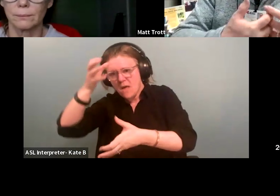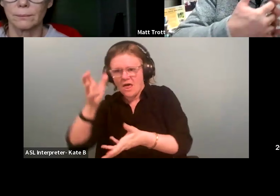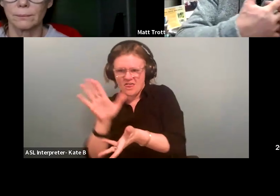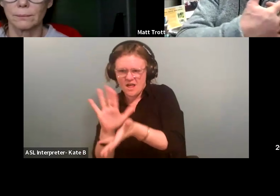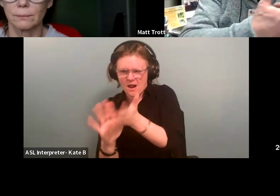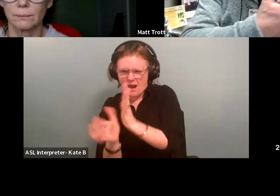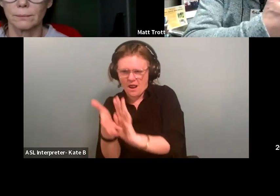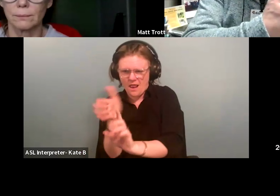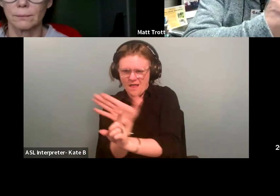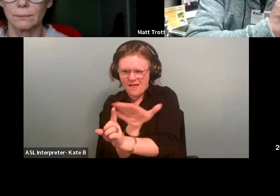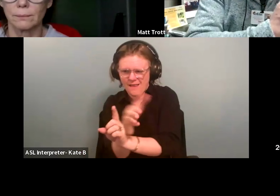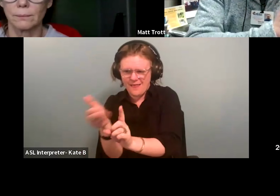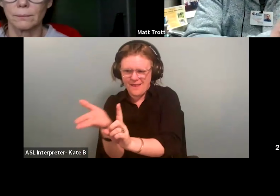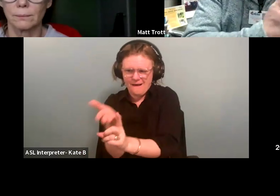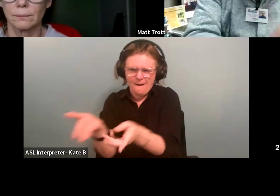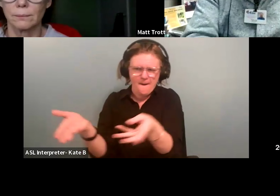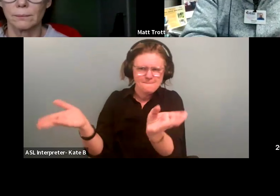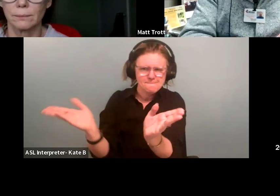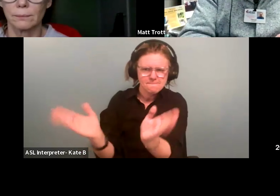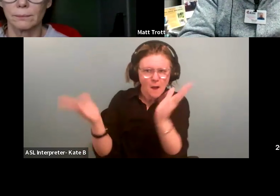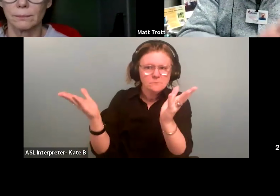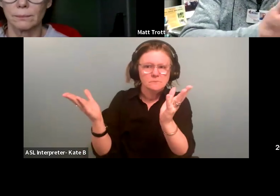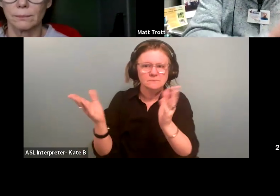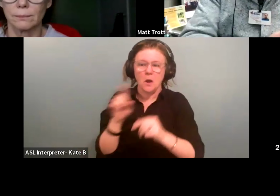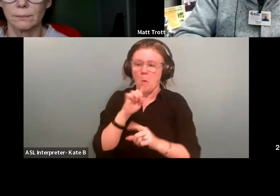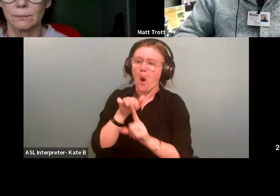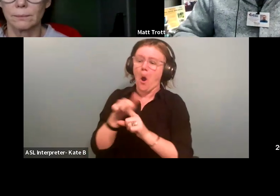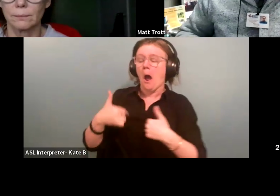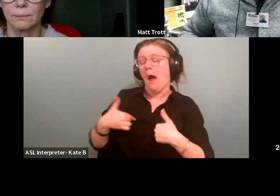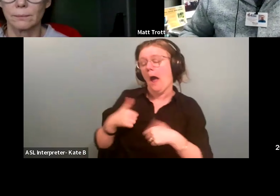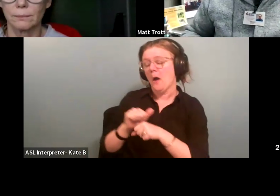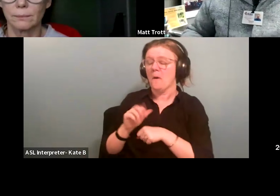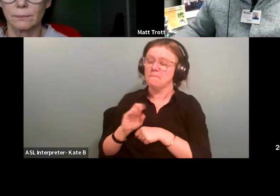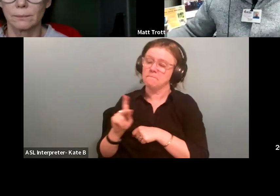and fake that they're someone you know and trust.